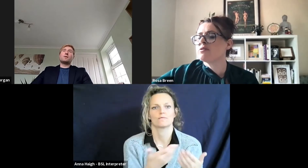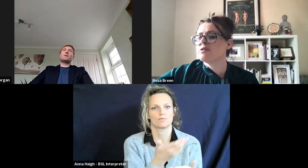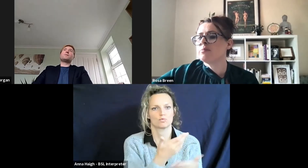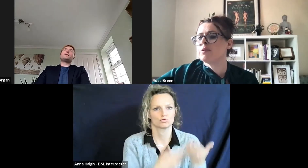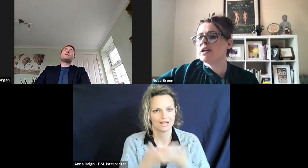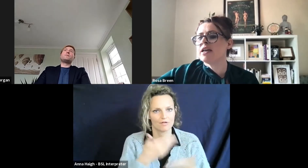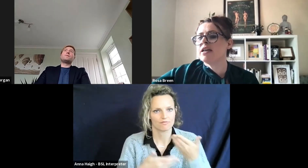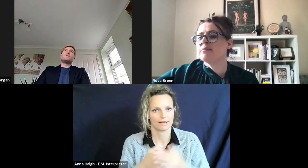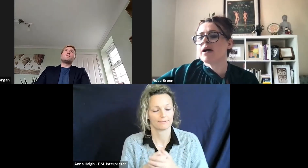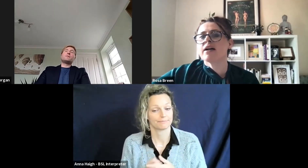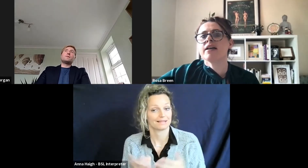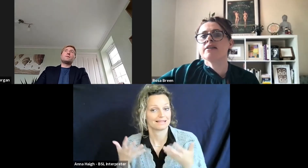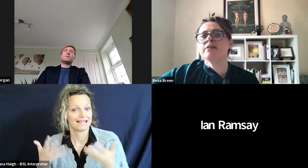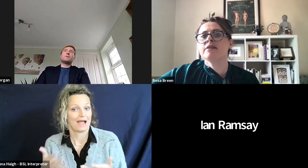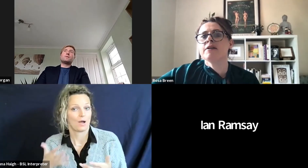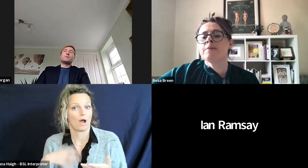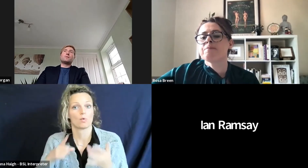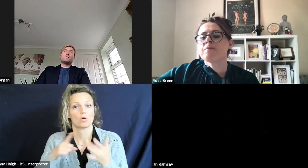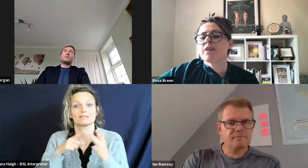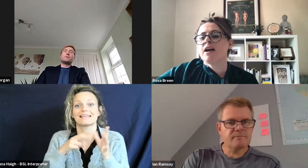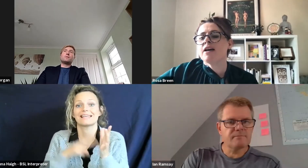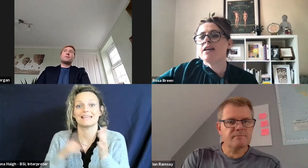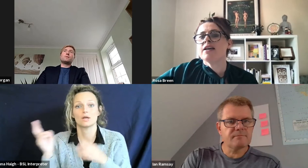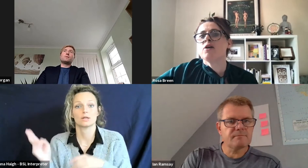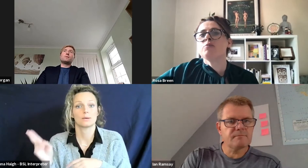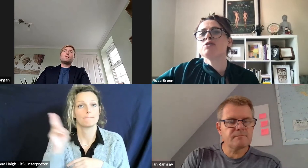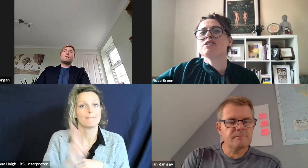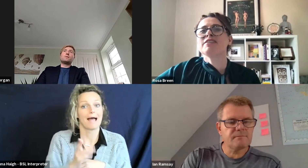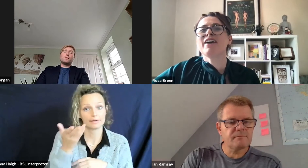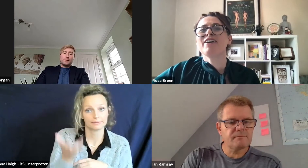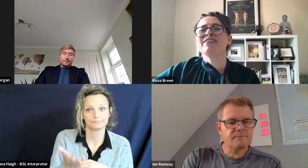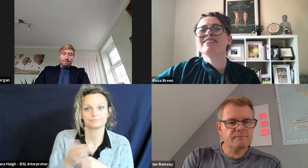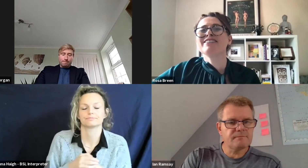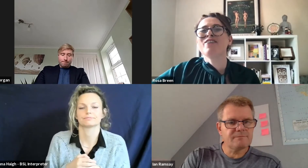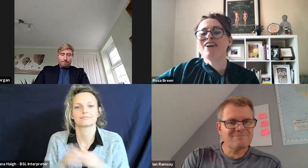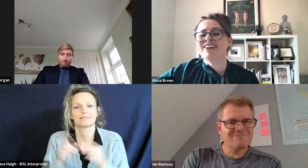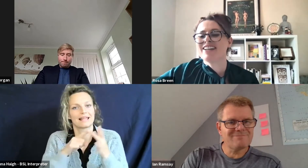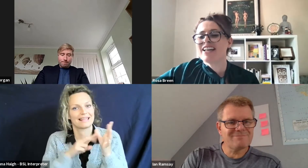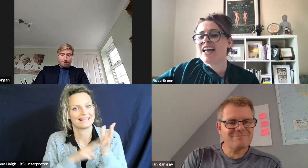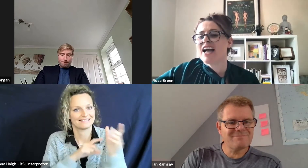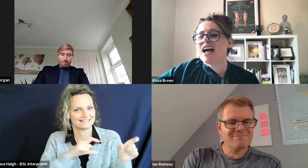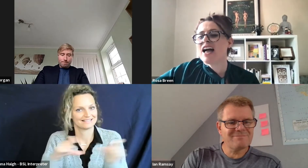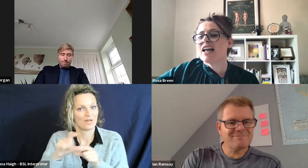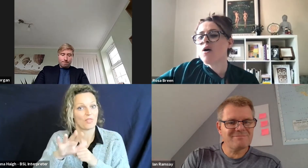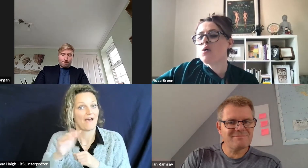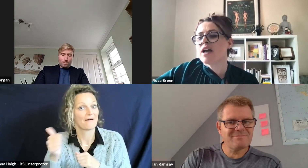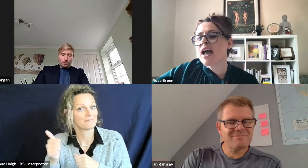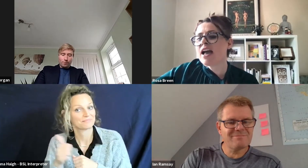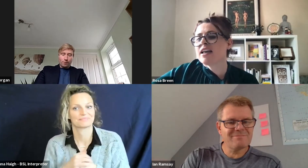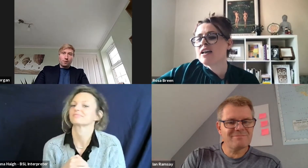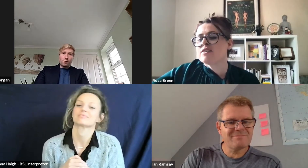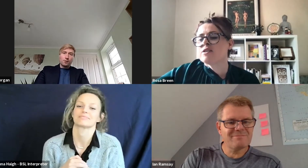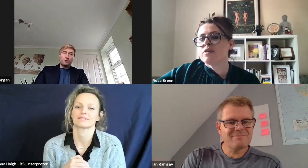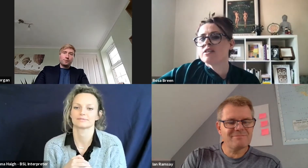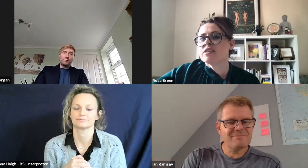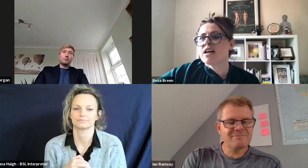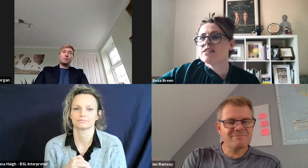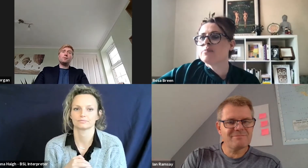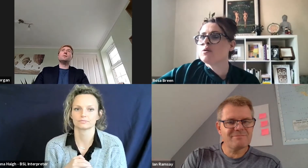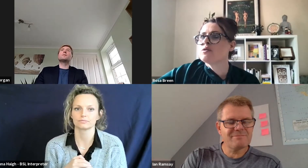Thank you very much. What I wanted to do now was bring Ian back in.